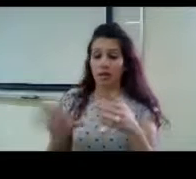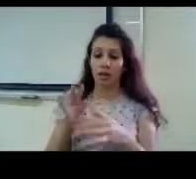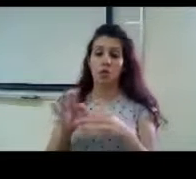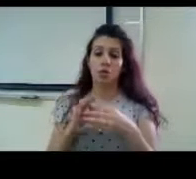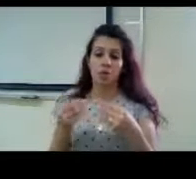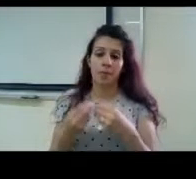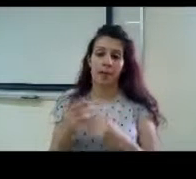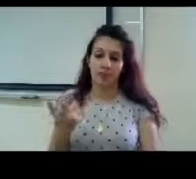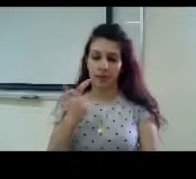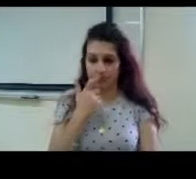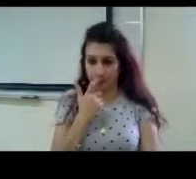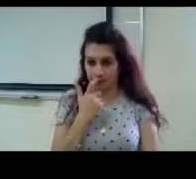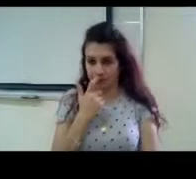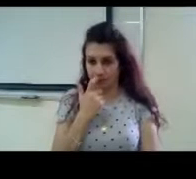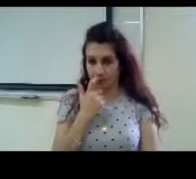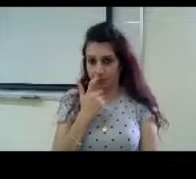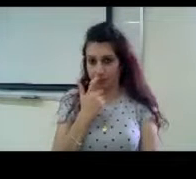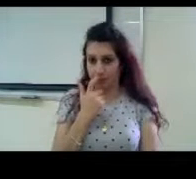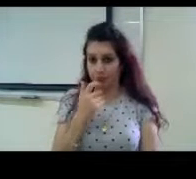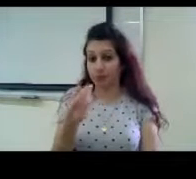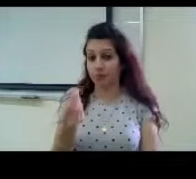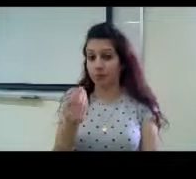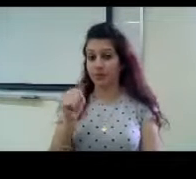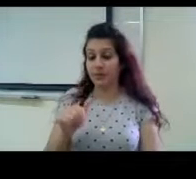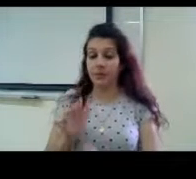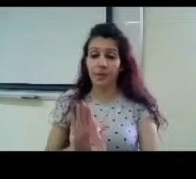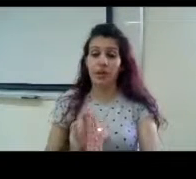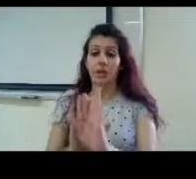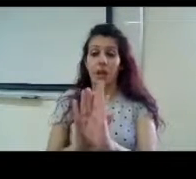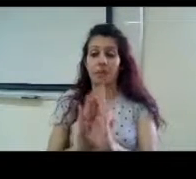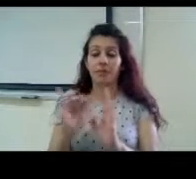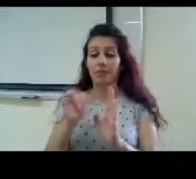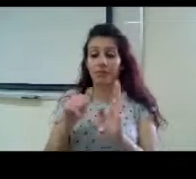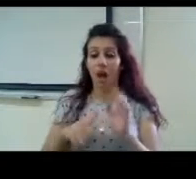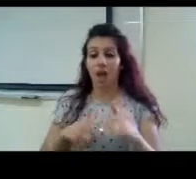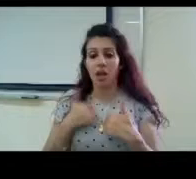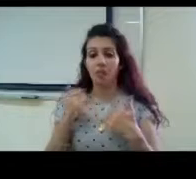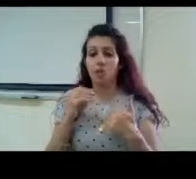your own additional learning resources for educators and caregivers with an